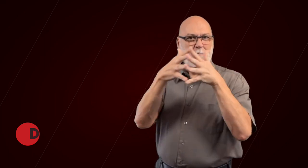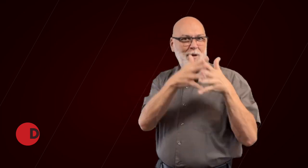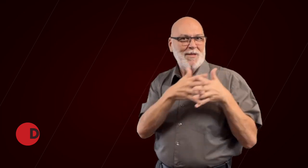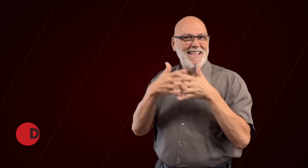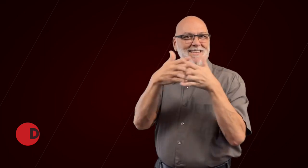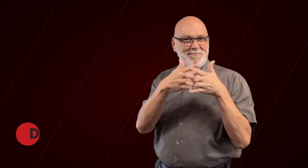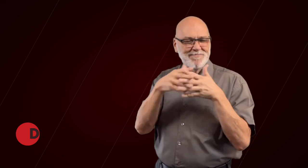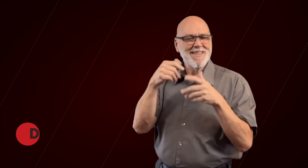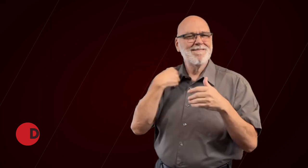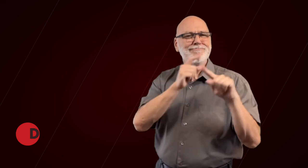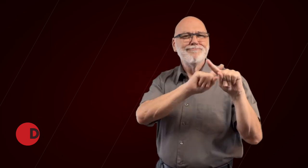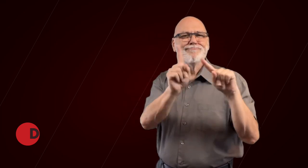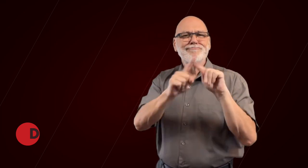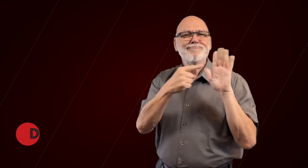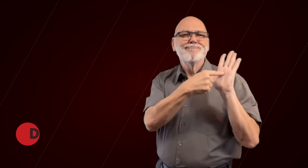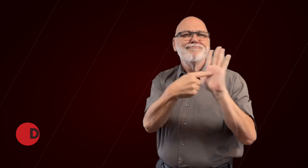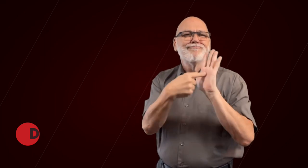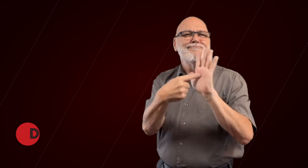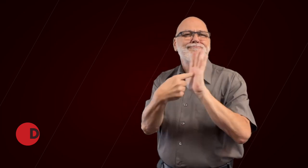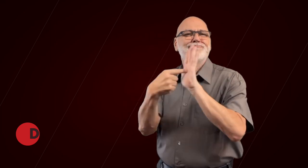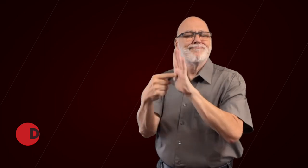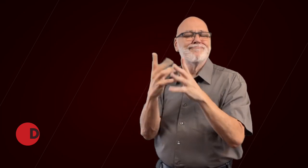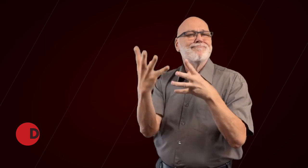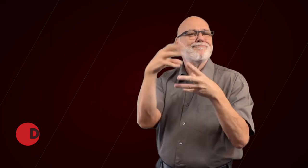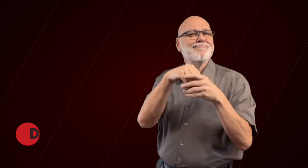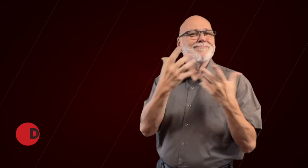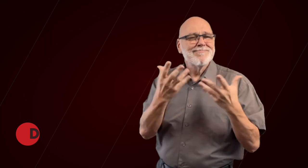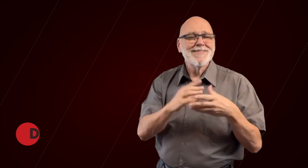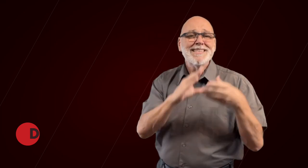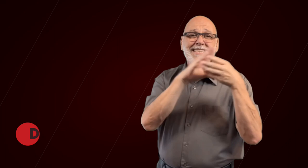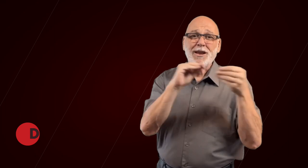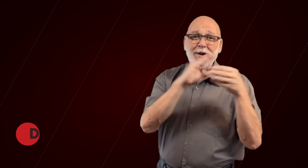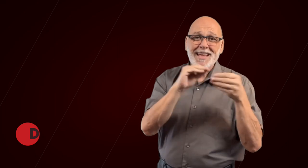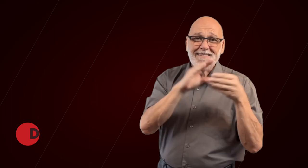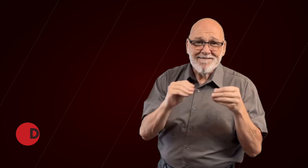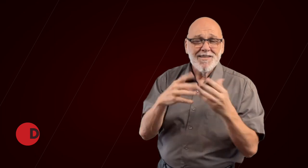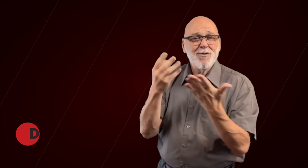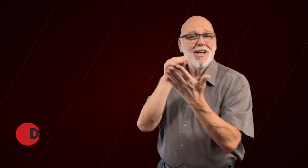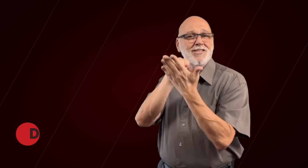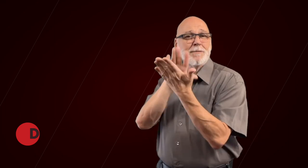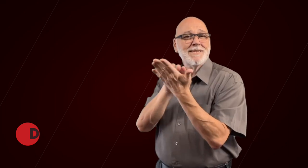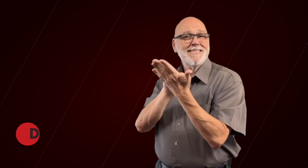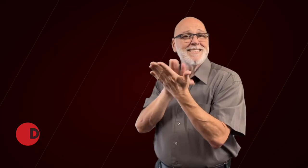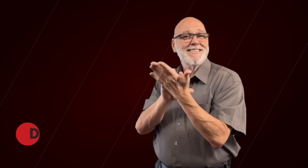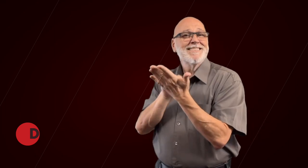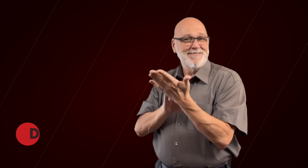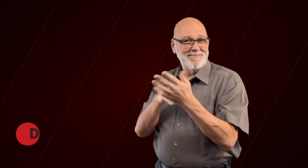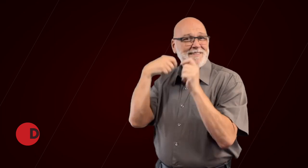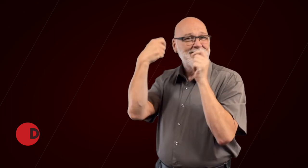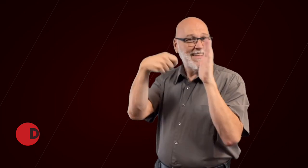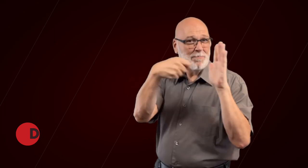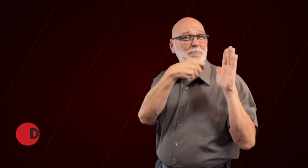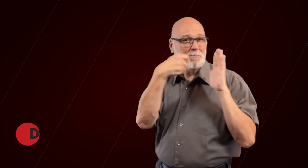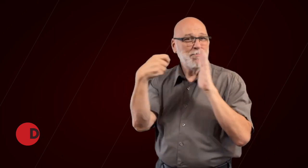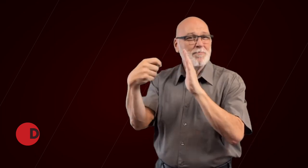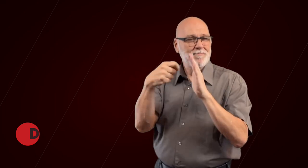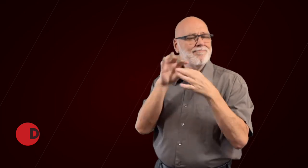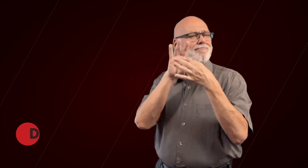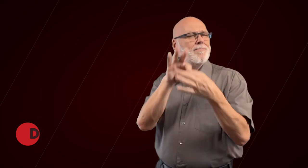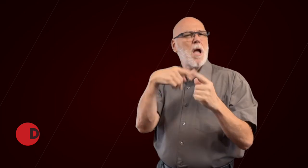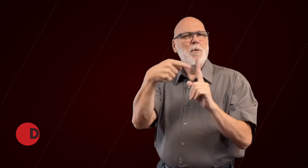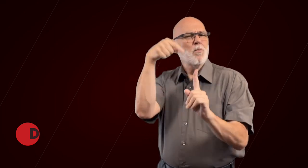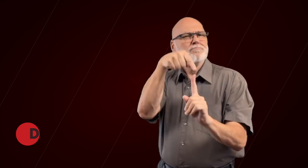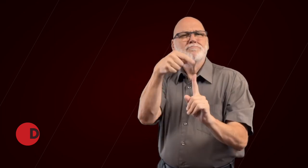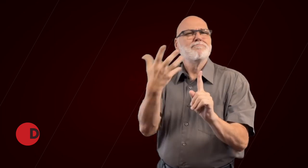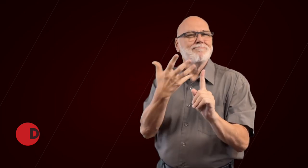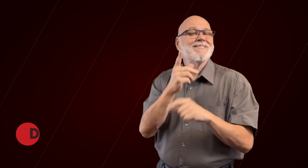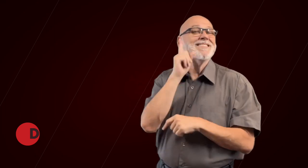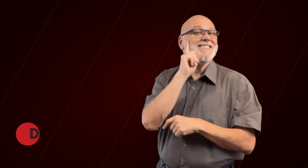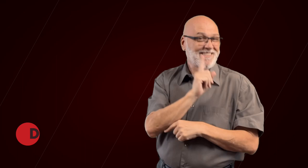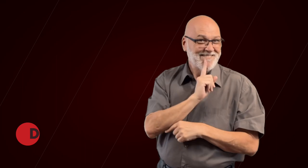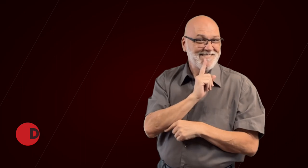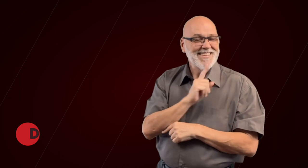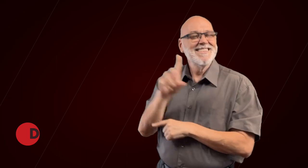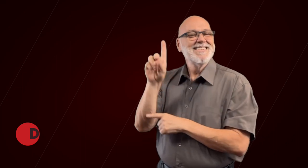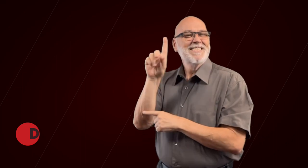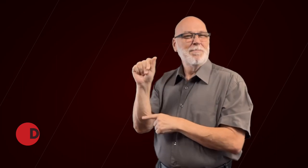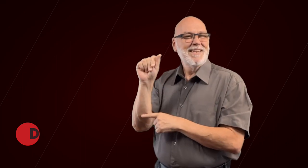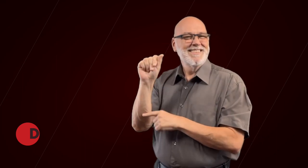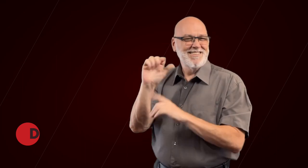film festival in North America that showcases narrative and documentary